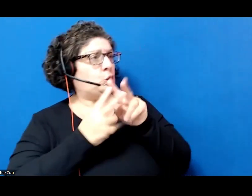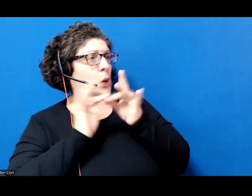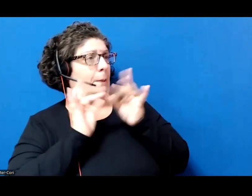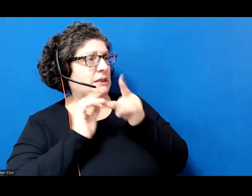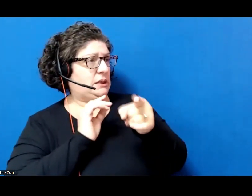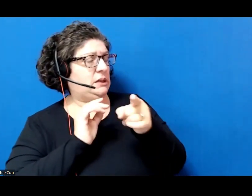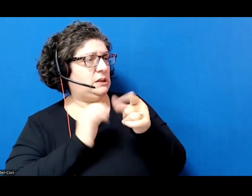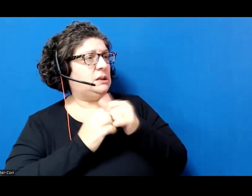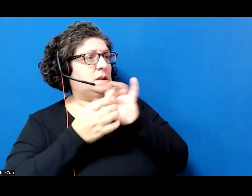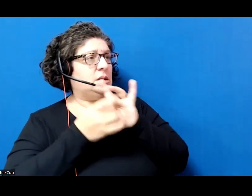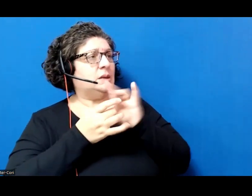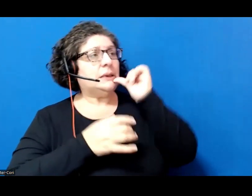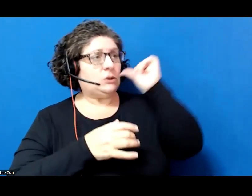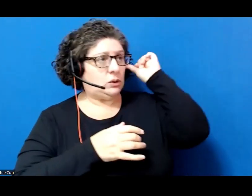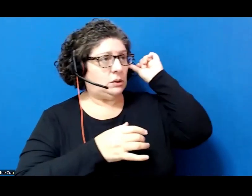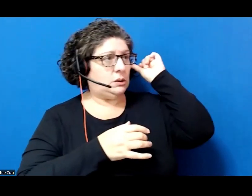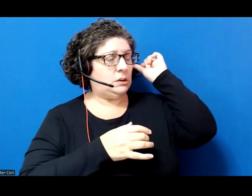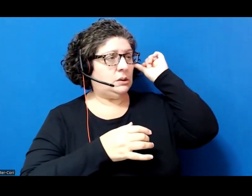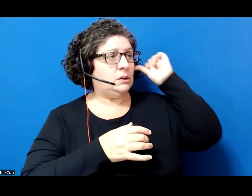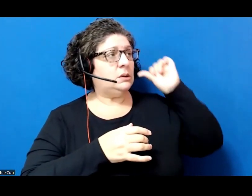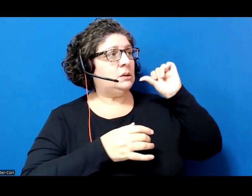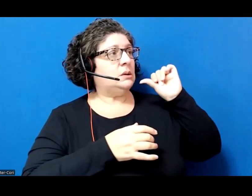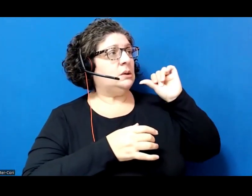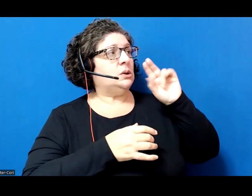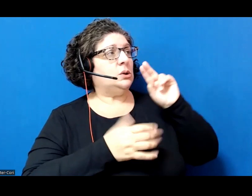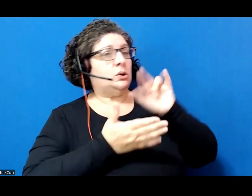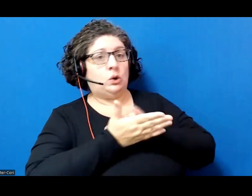in light of yesterday's op-ed in the New York Times.